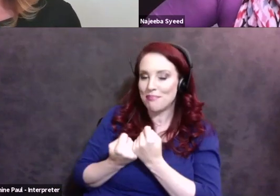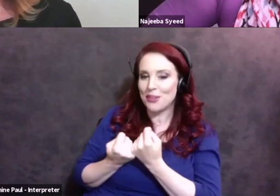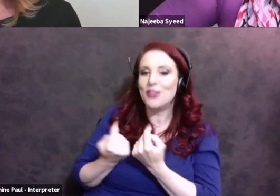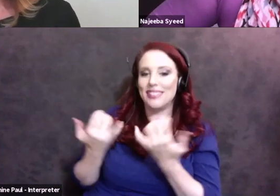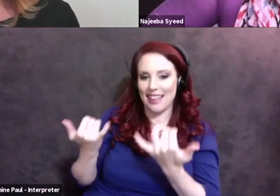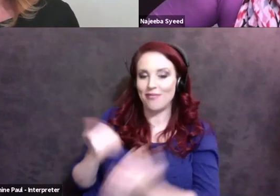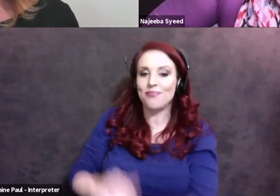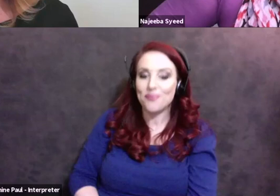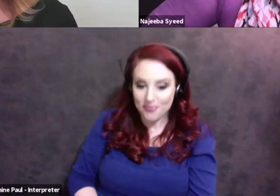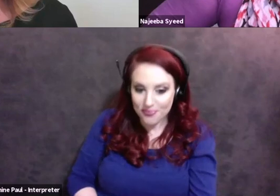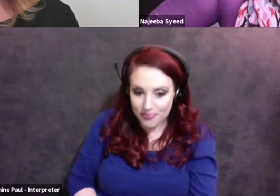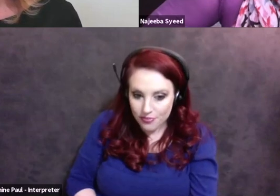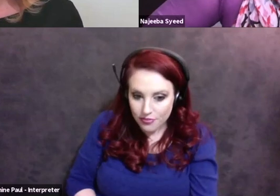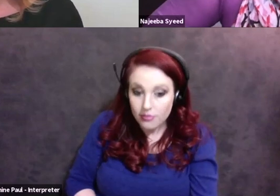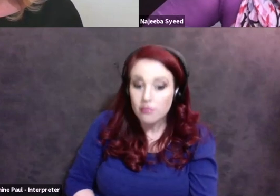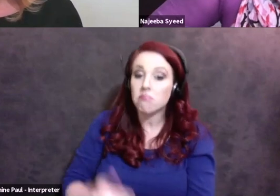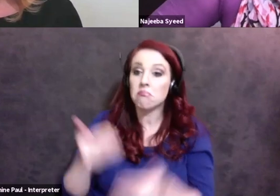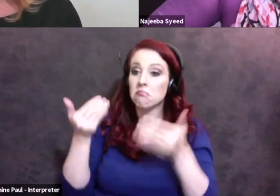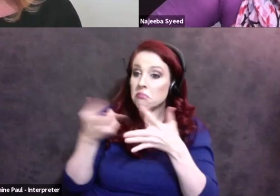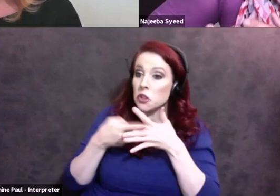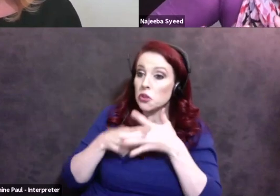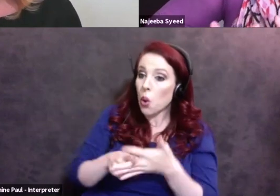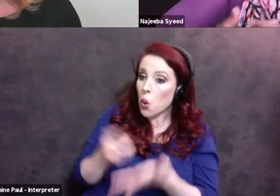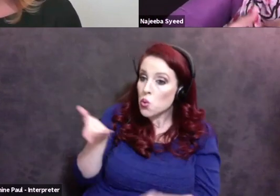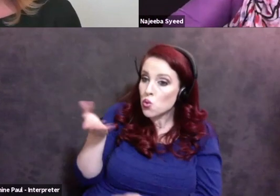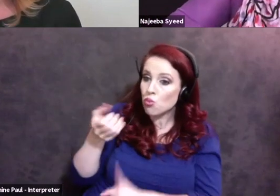Can we start with you just saying a little bit about you?